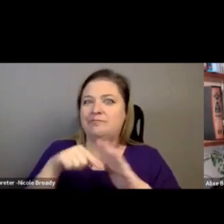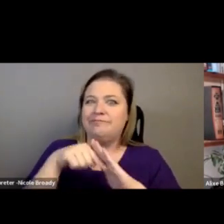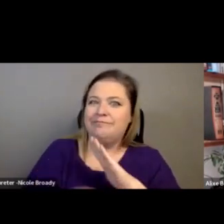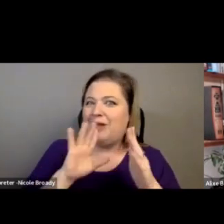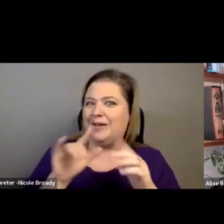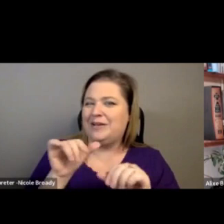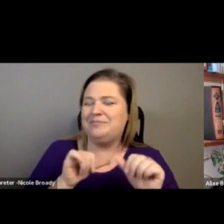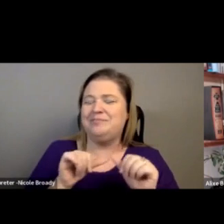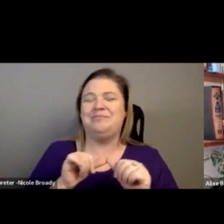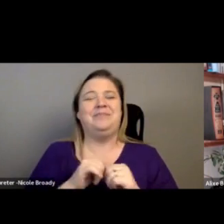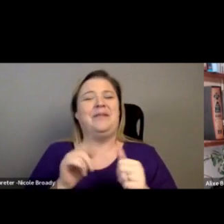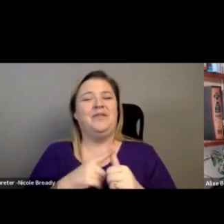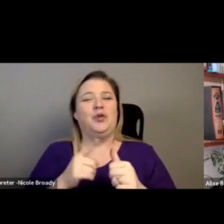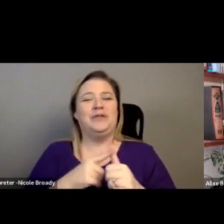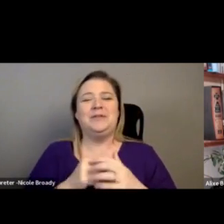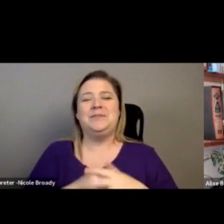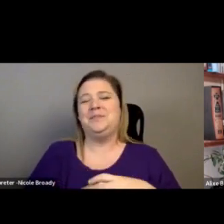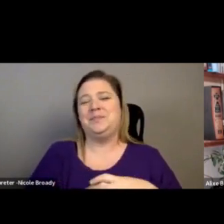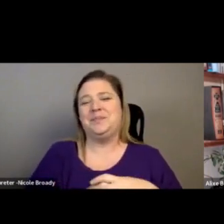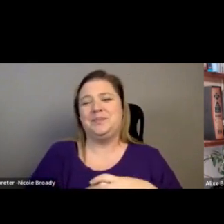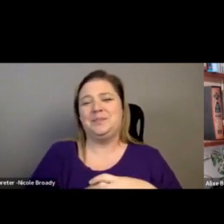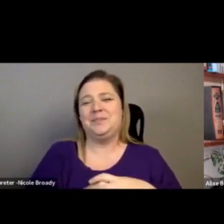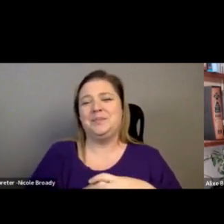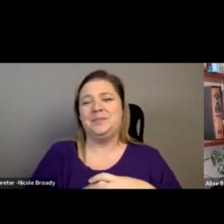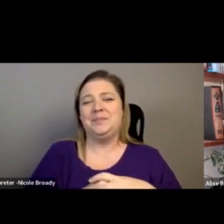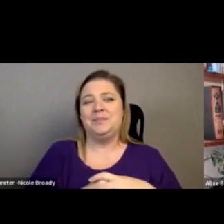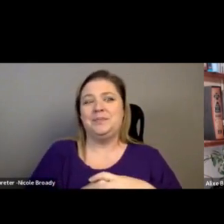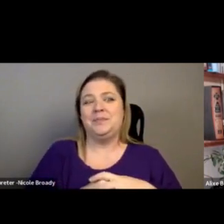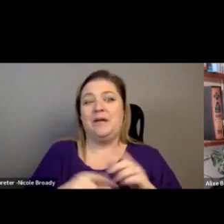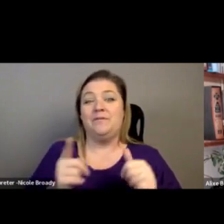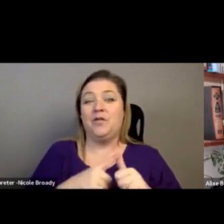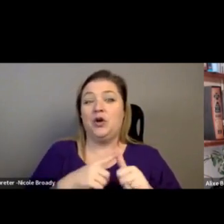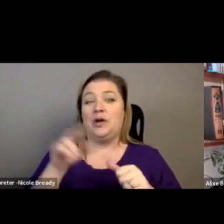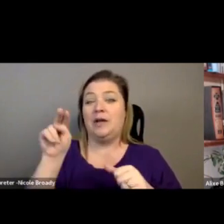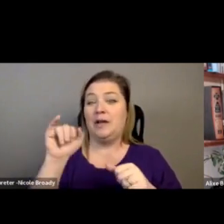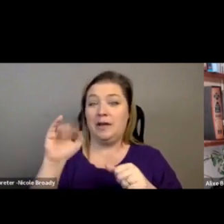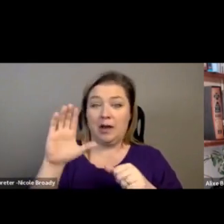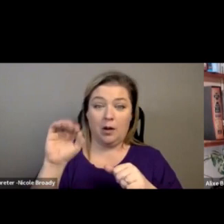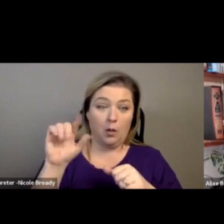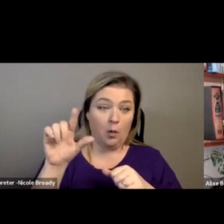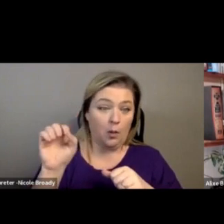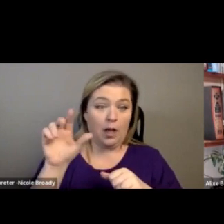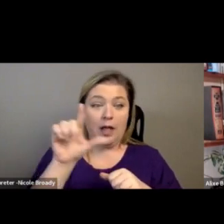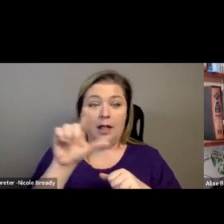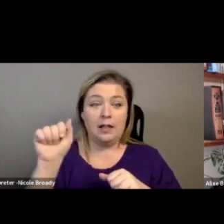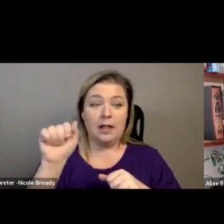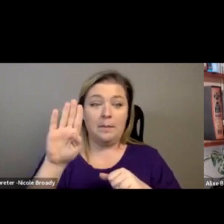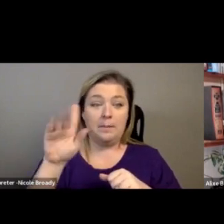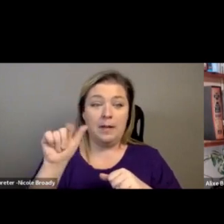first, next slide please. We will hear from Nicole LeBlanc, LeBlanc who has a keen ability